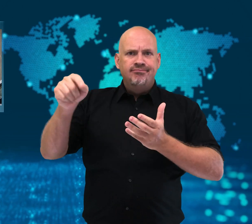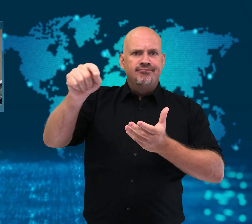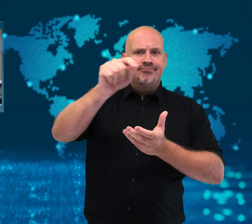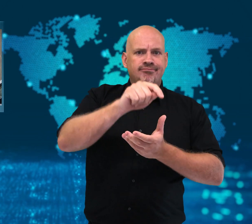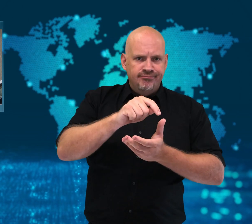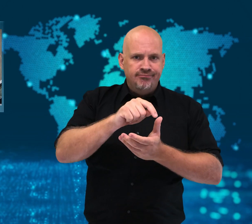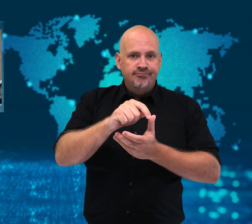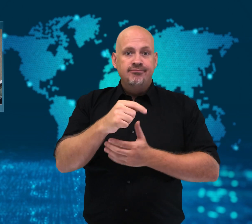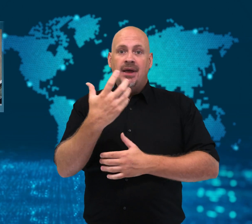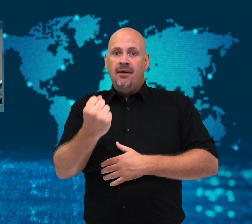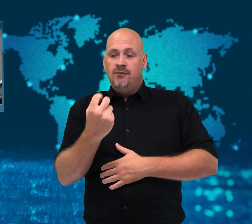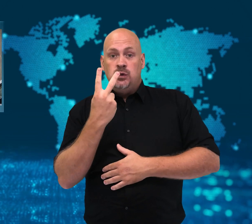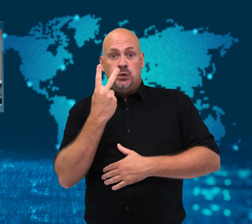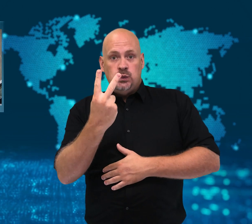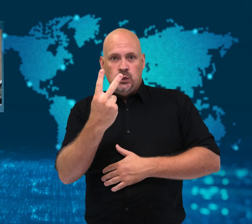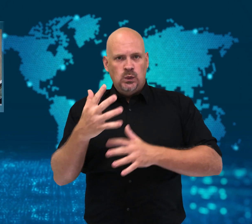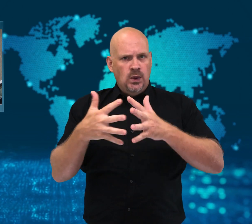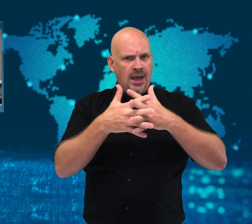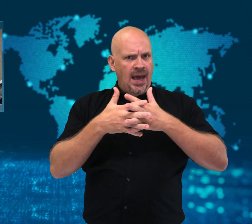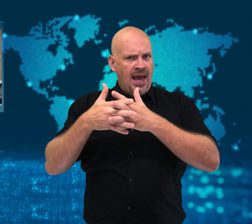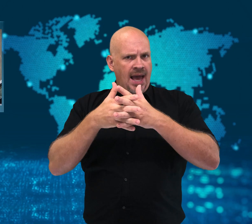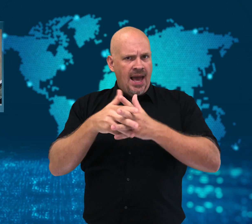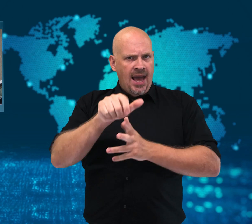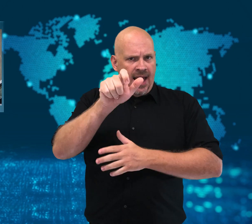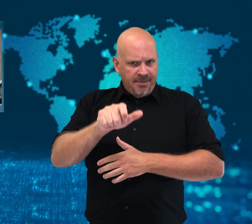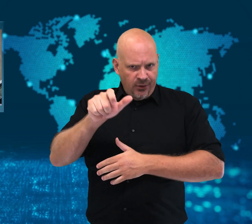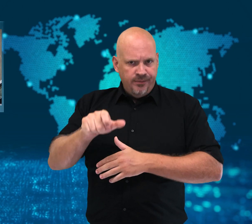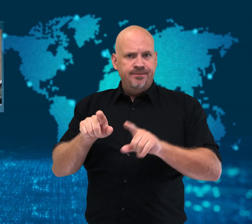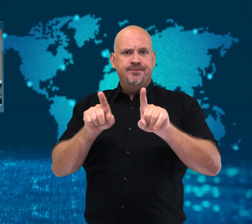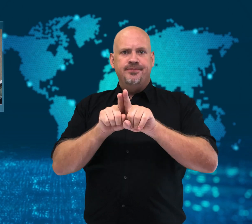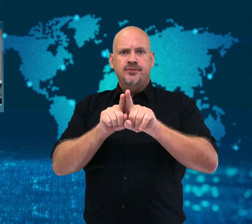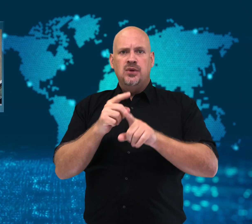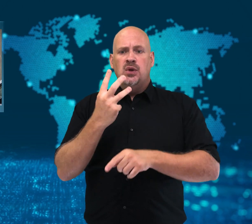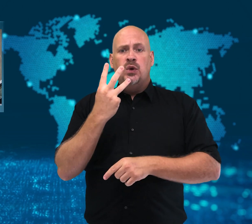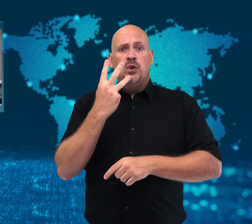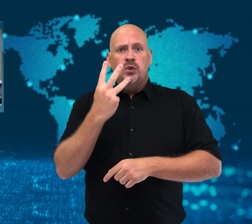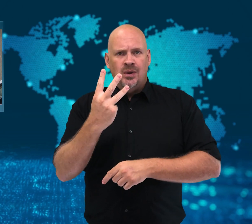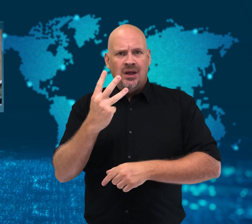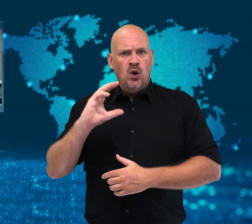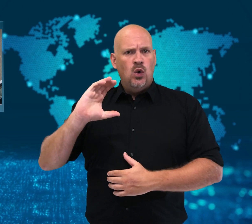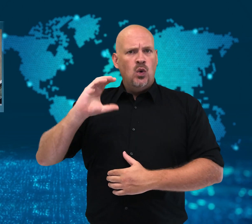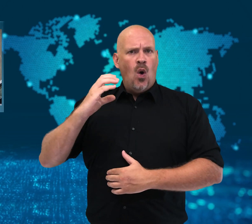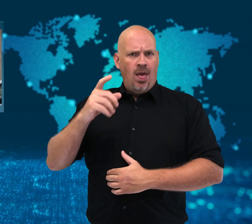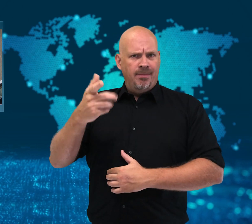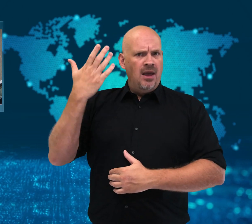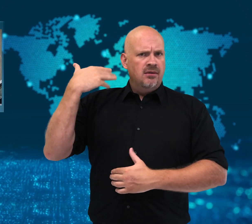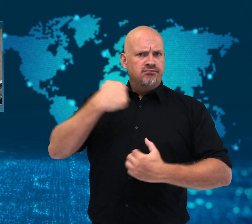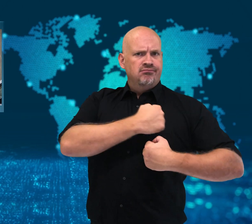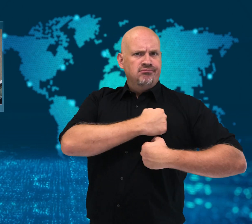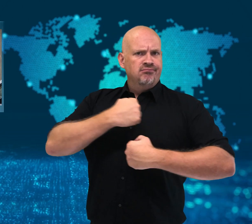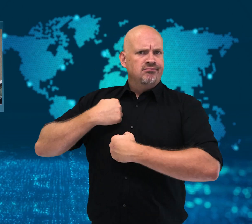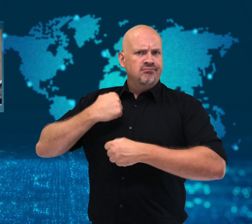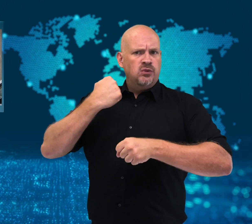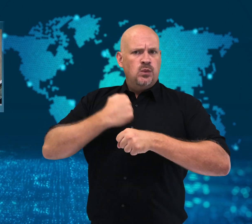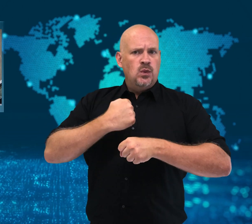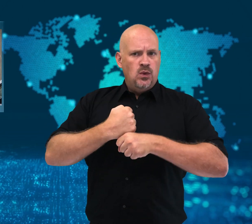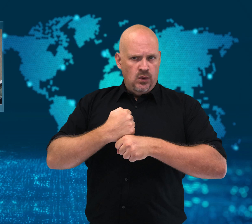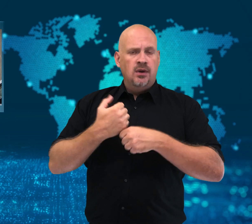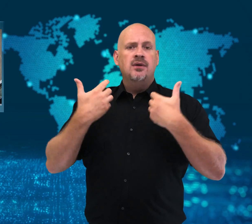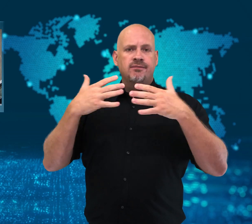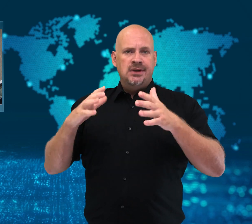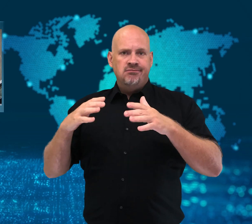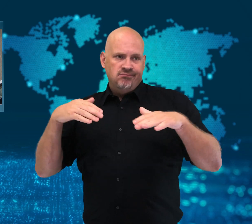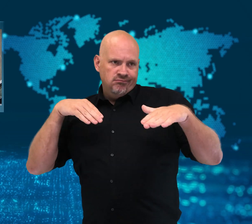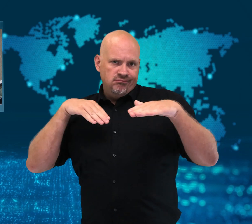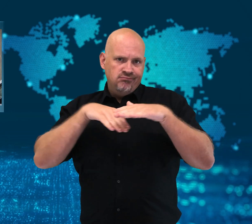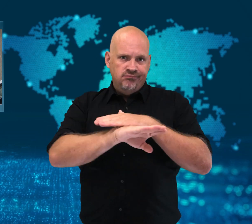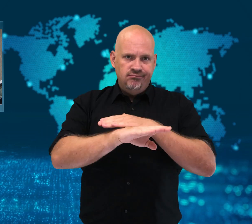including two U.S. citizens and three retired Colombian soldiers,